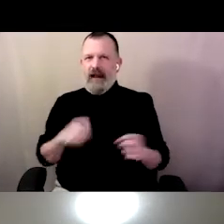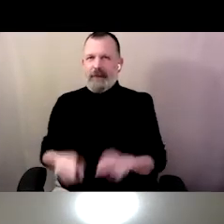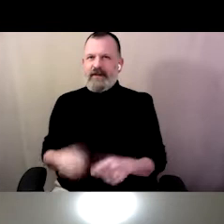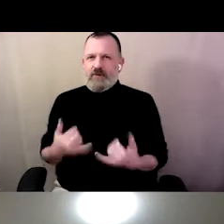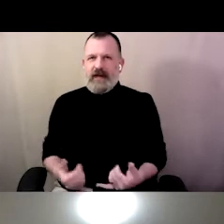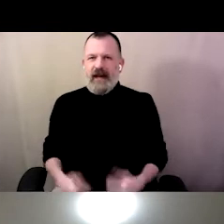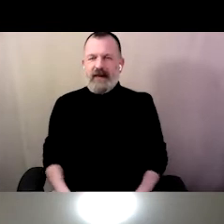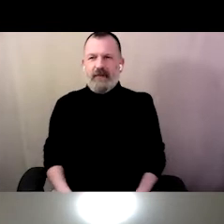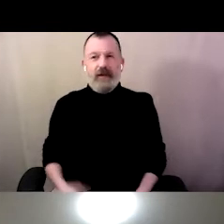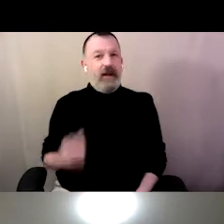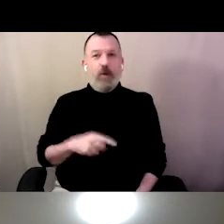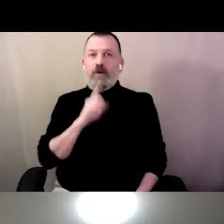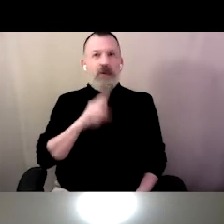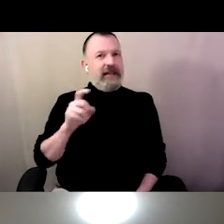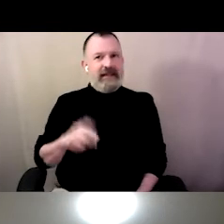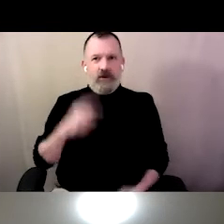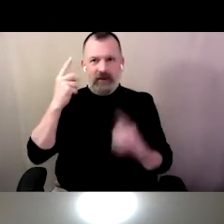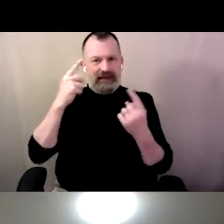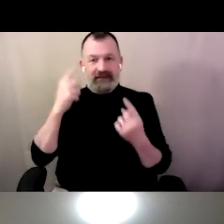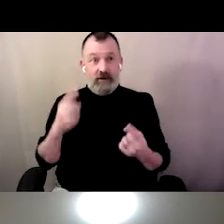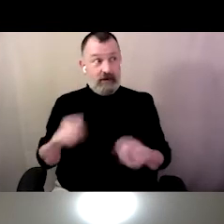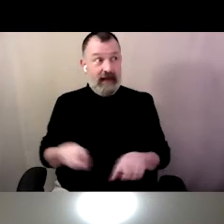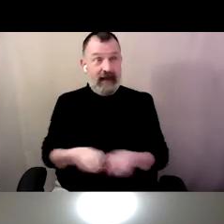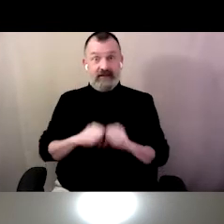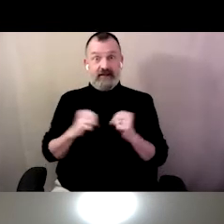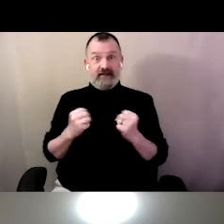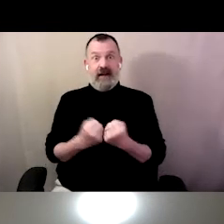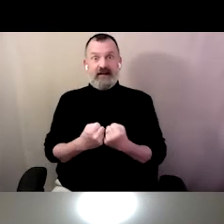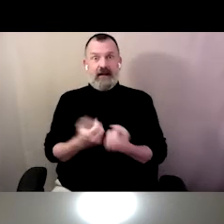we really need to consider as a society, maybe it's time to outlaw payments.